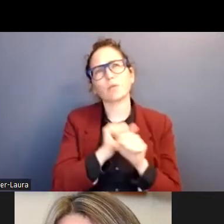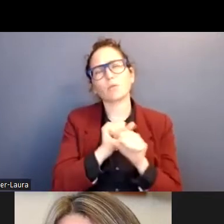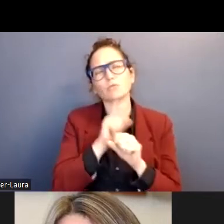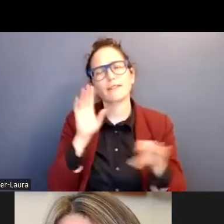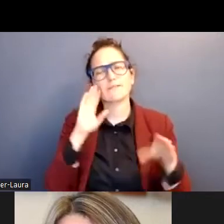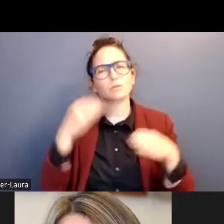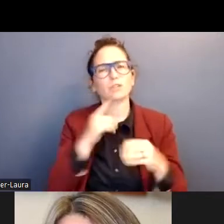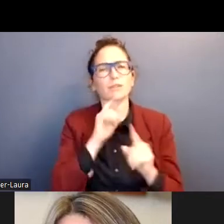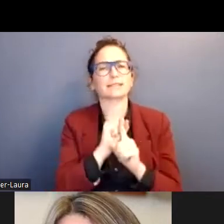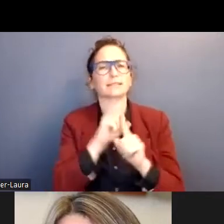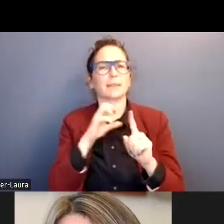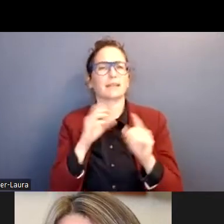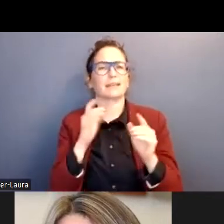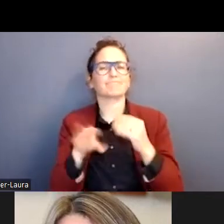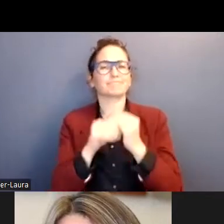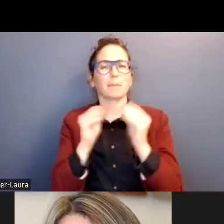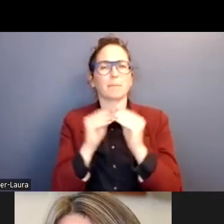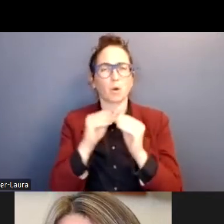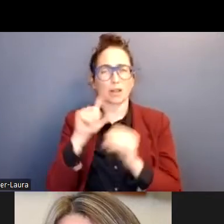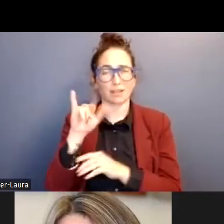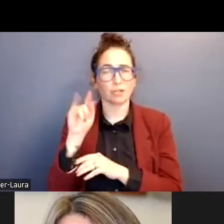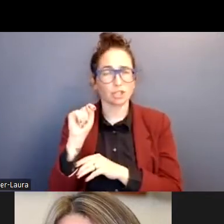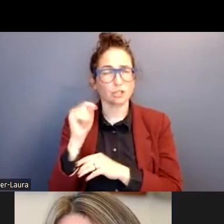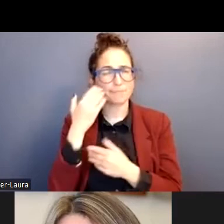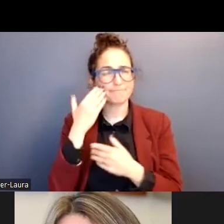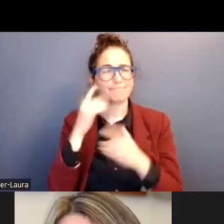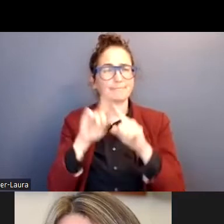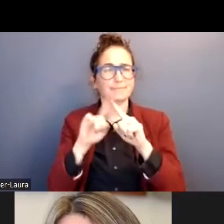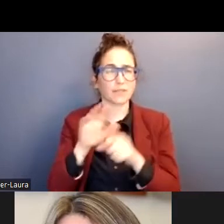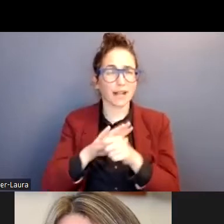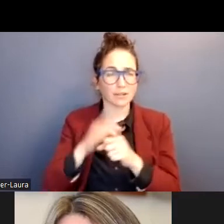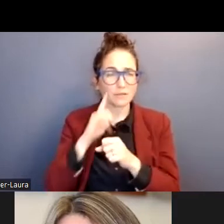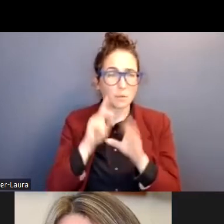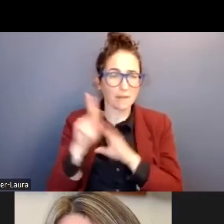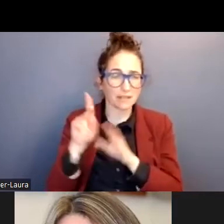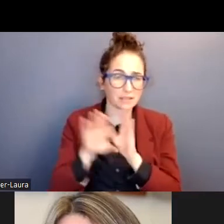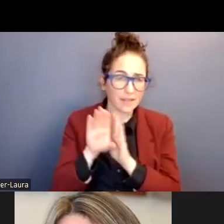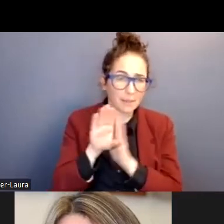literature, areas of professional development and